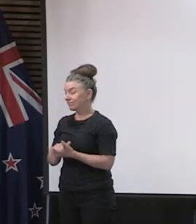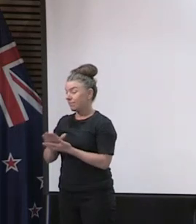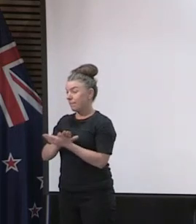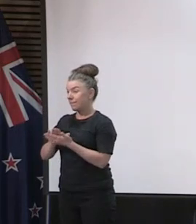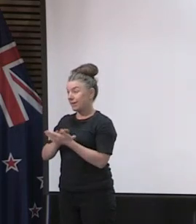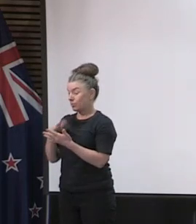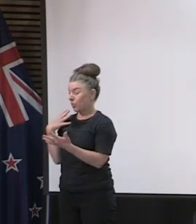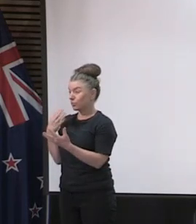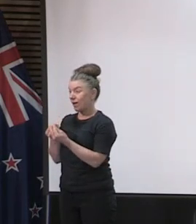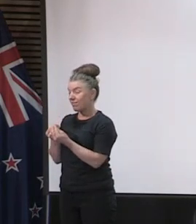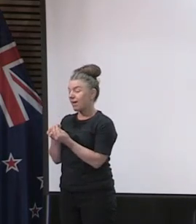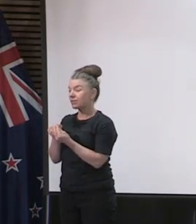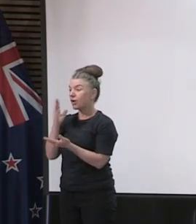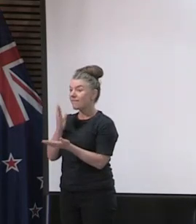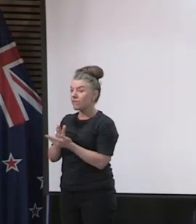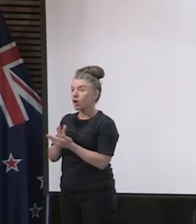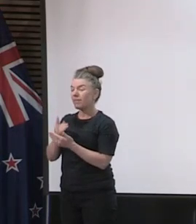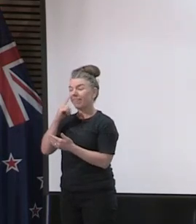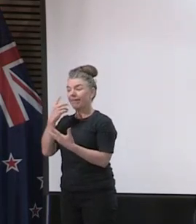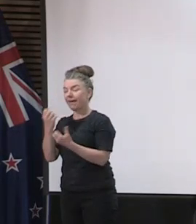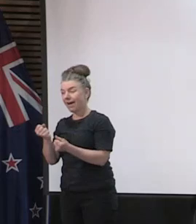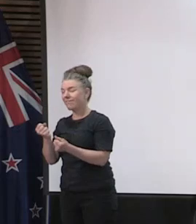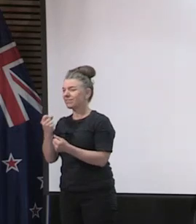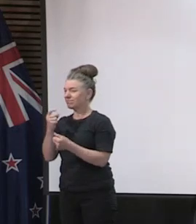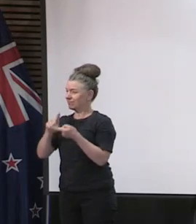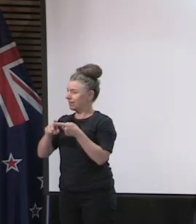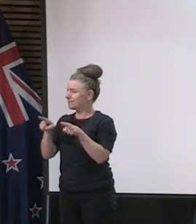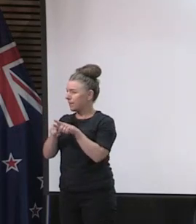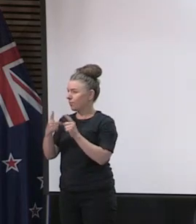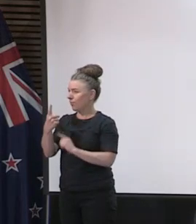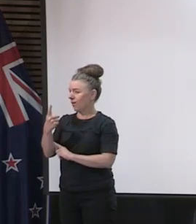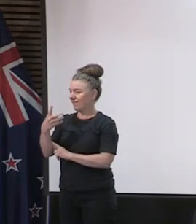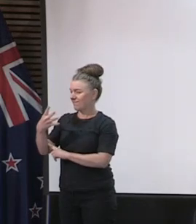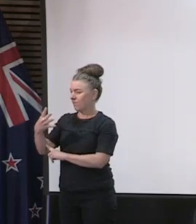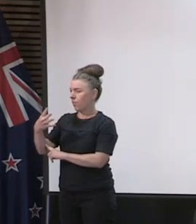COVID-19. This encouraging news means that New Zealand's